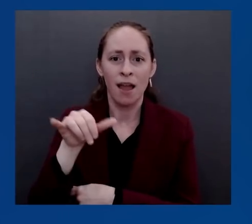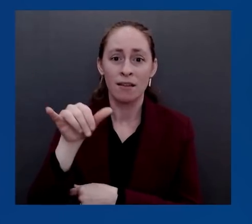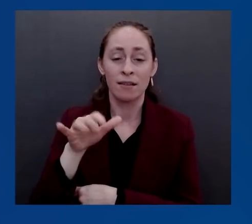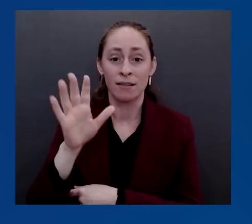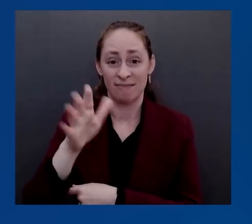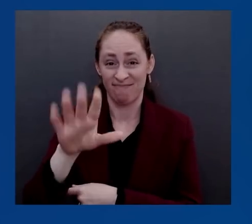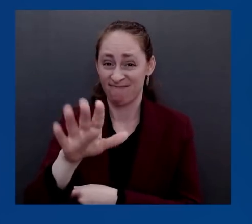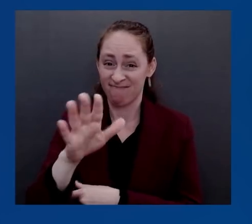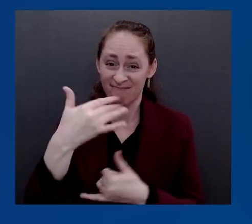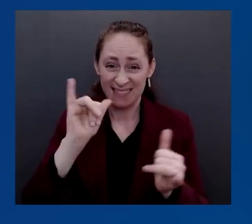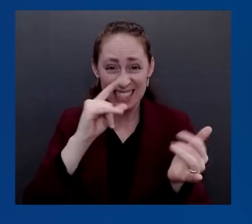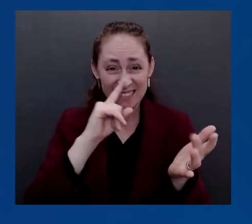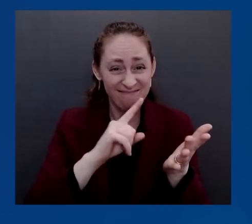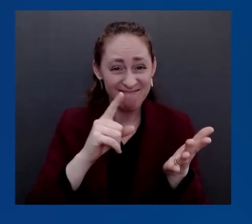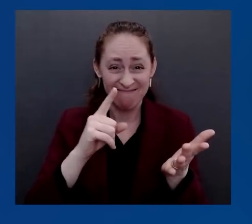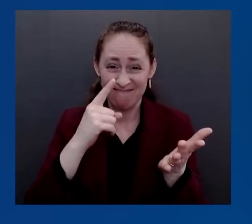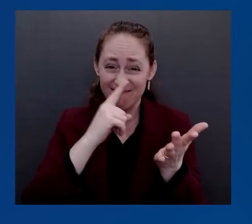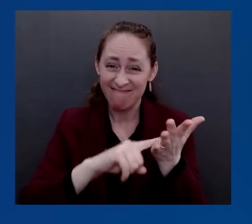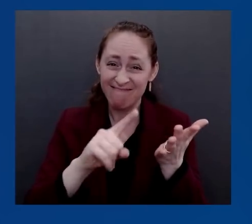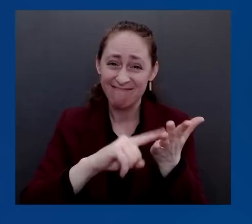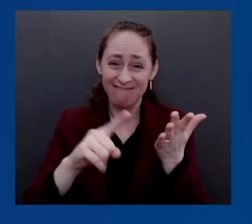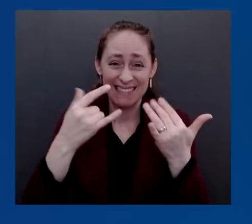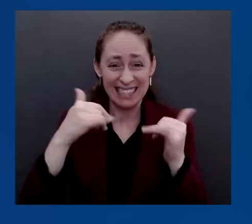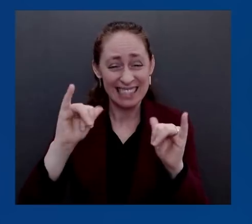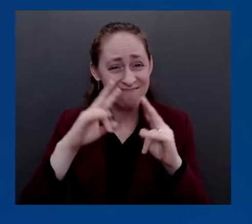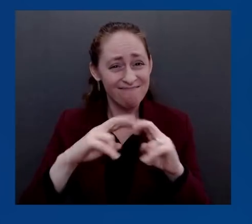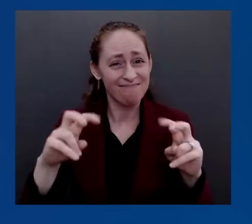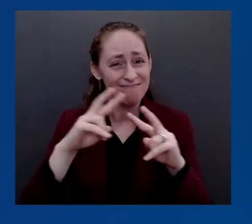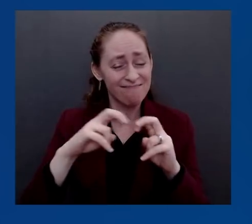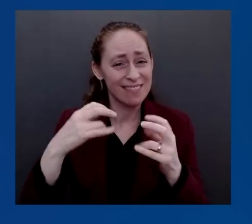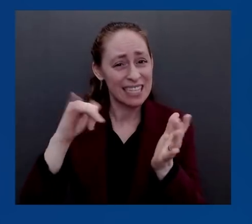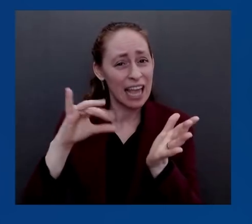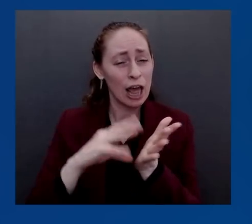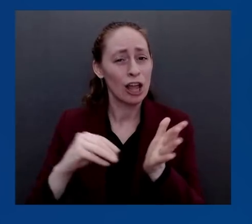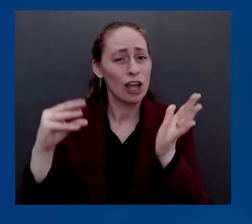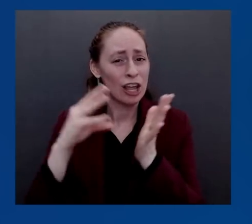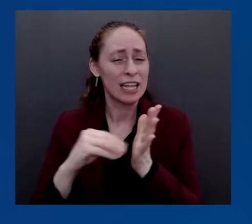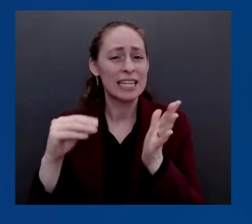you certainly want to protect against all infection; we'd like to do that.